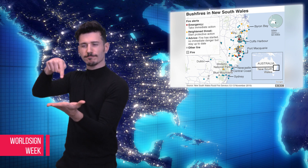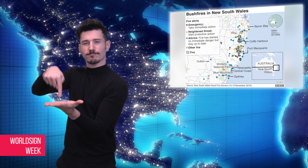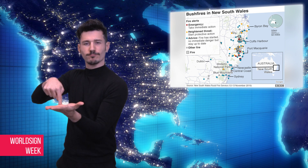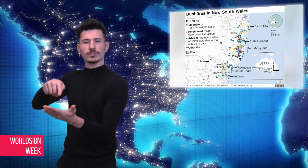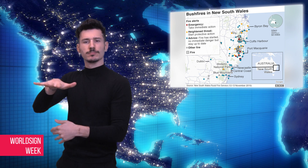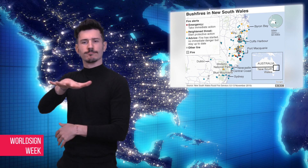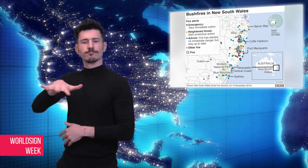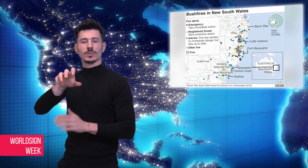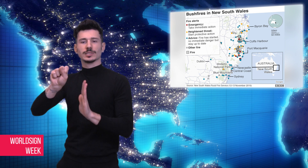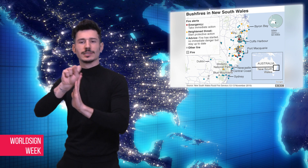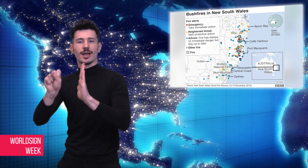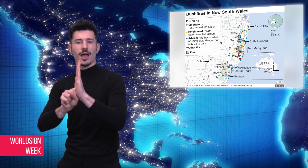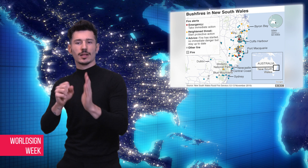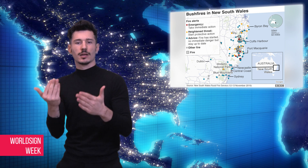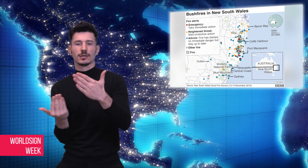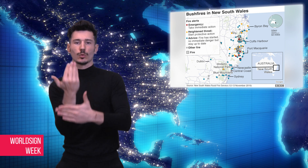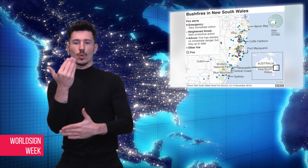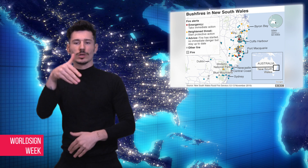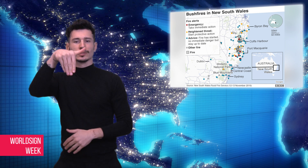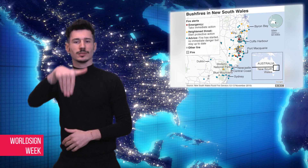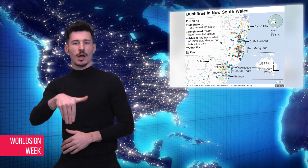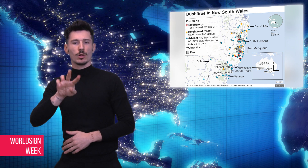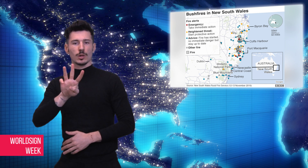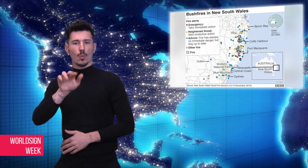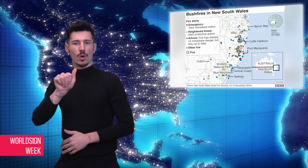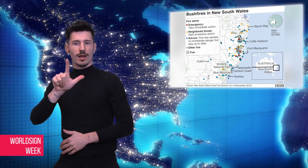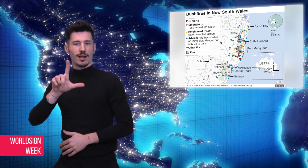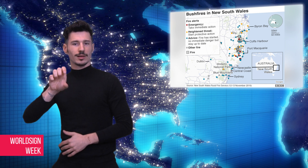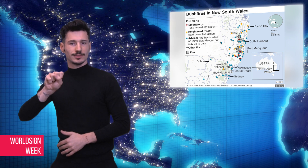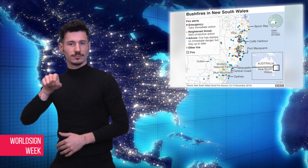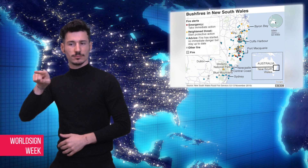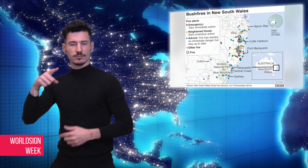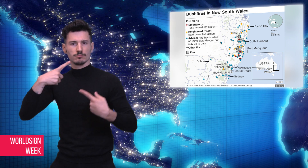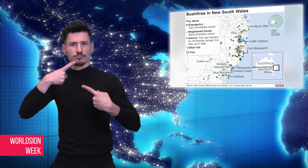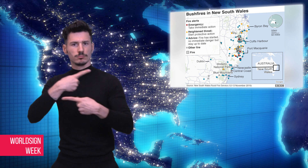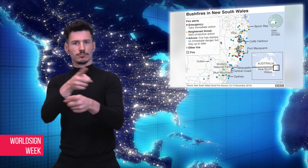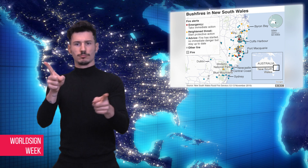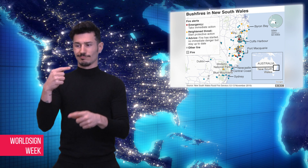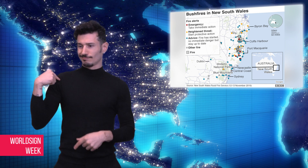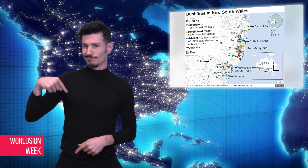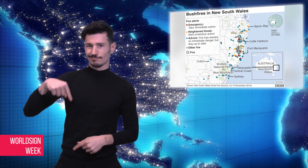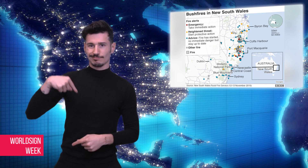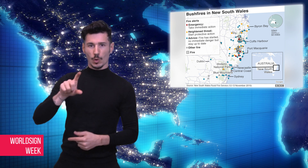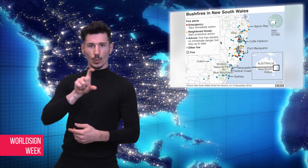[Alessio]: The government in the Australian state of